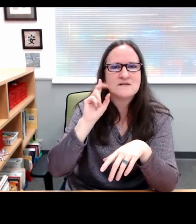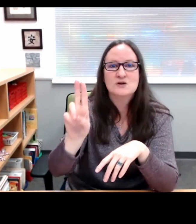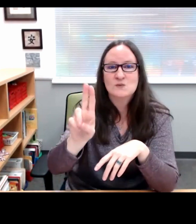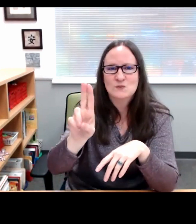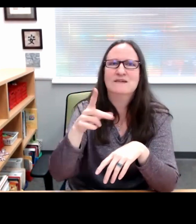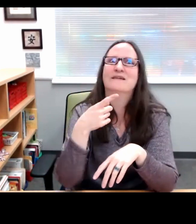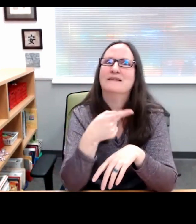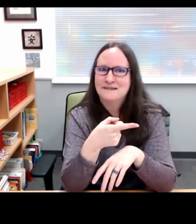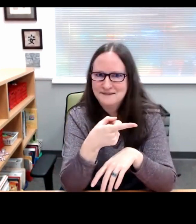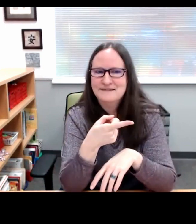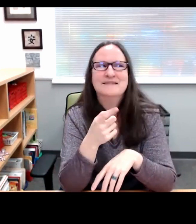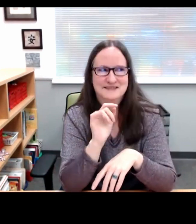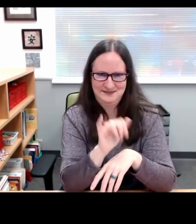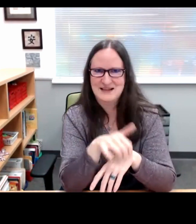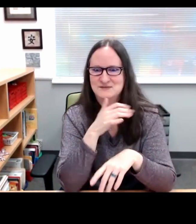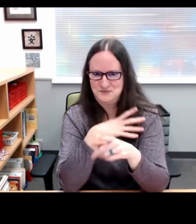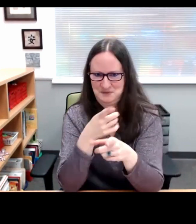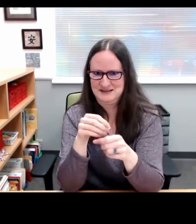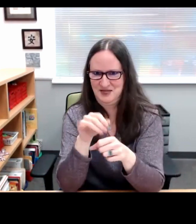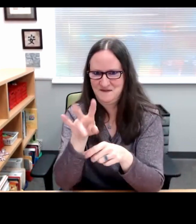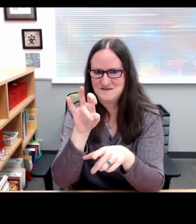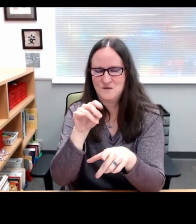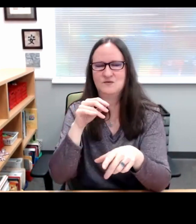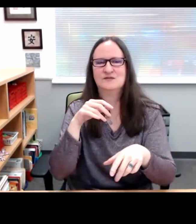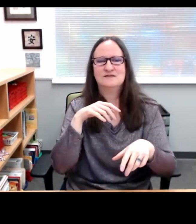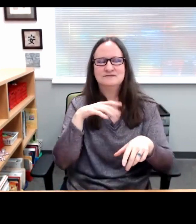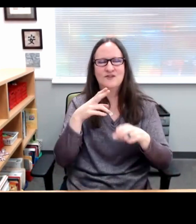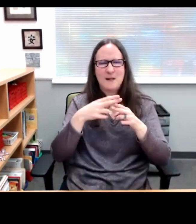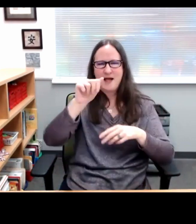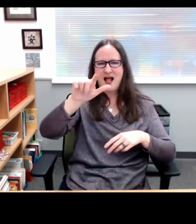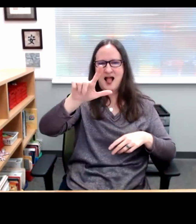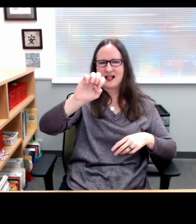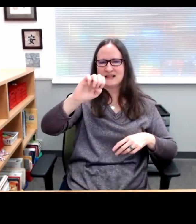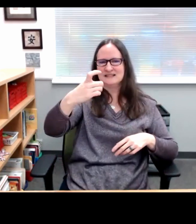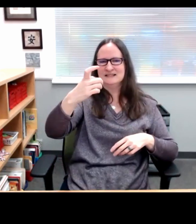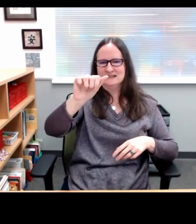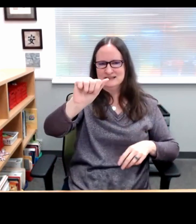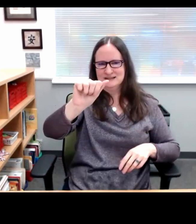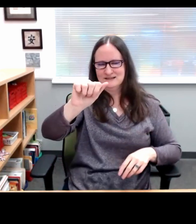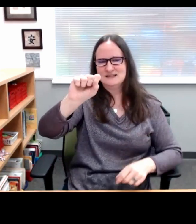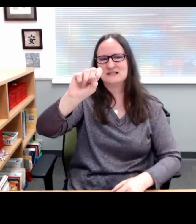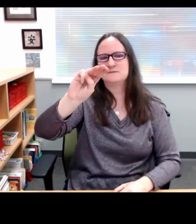called Deaf U. That woman who's in this video, her name is Alexa